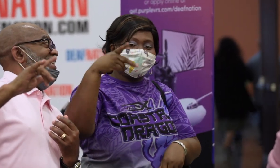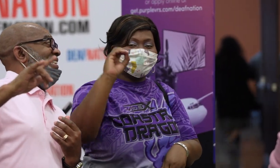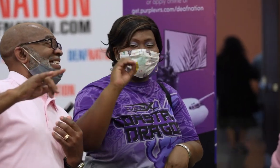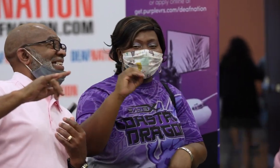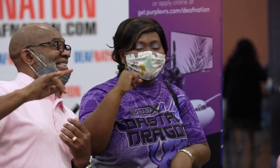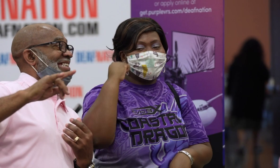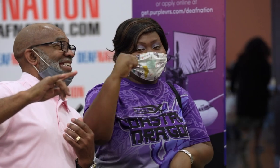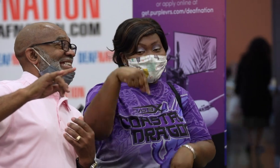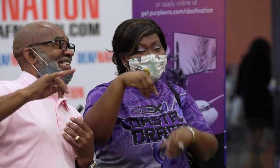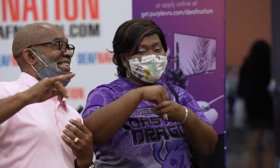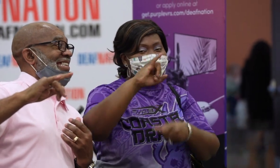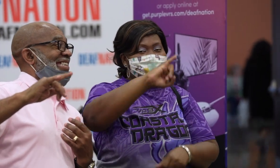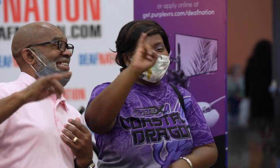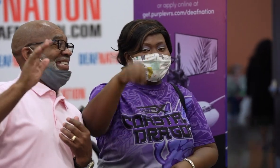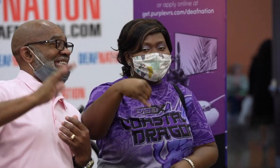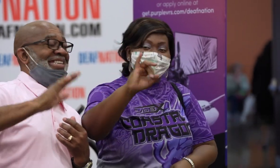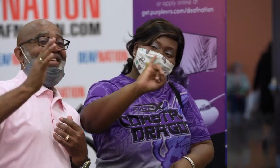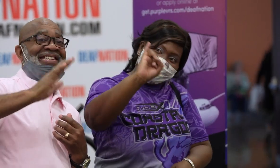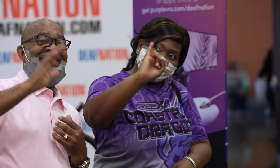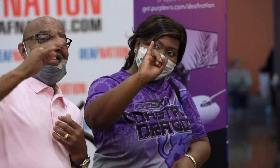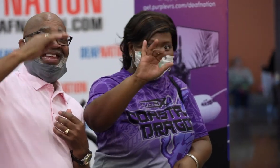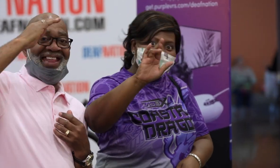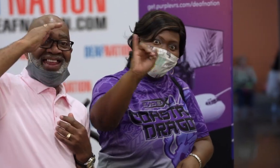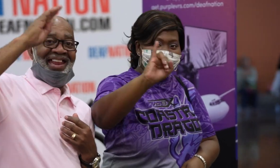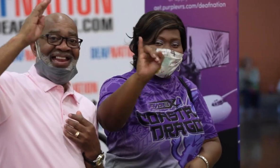here in Irving [uses two different signs].